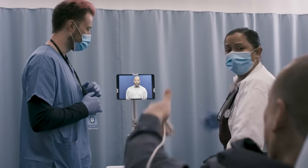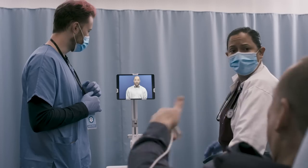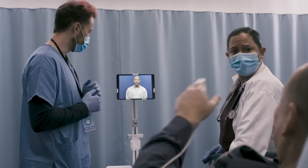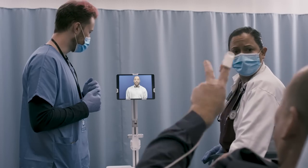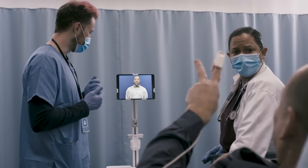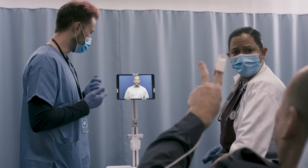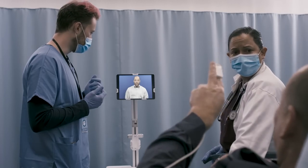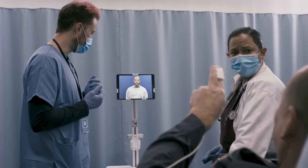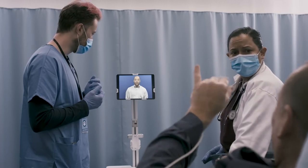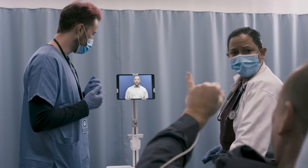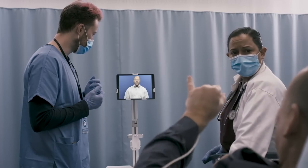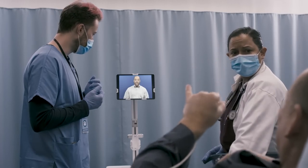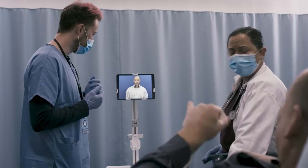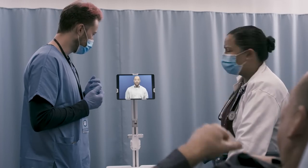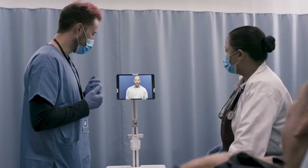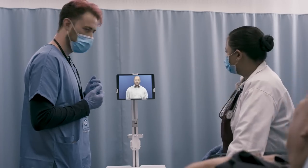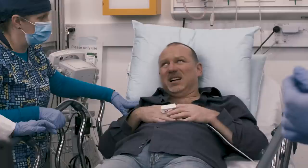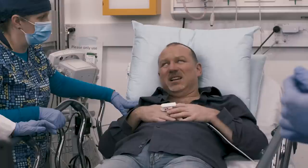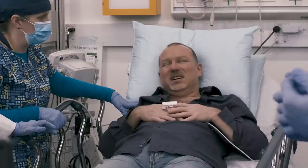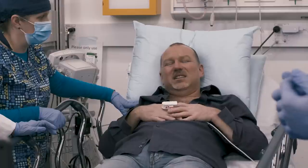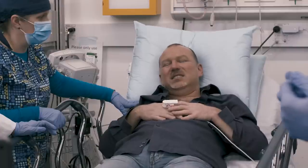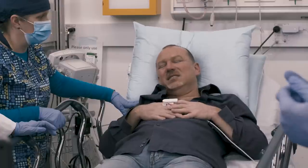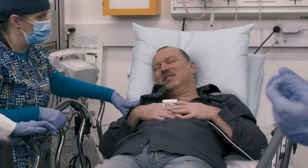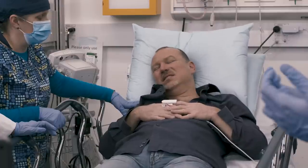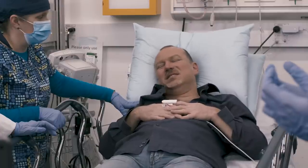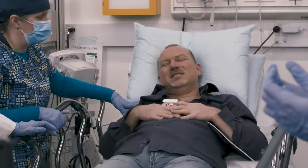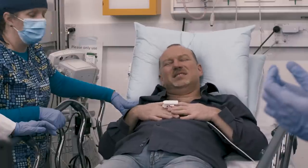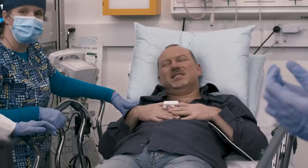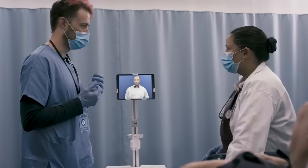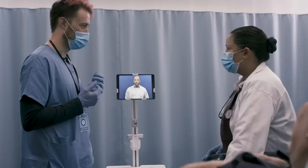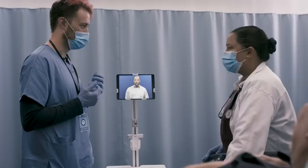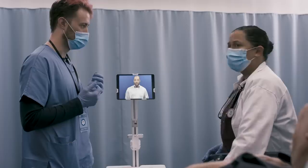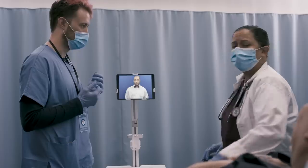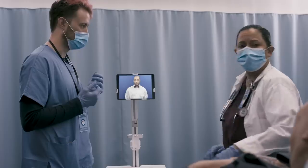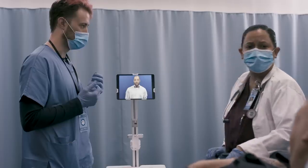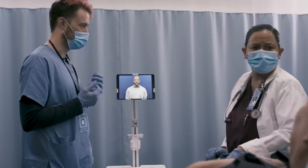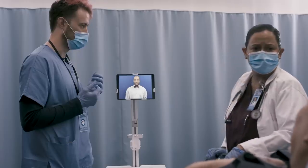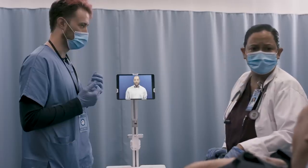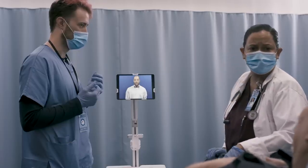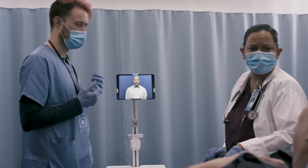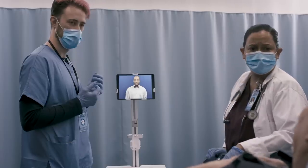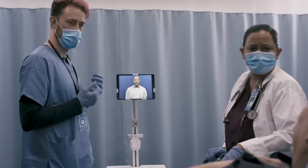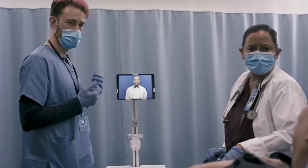I want an interpreter in person - not a Video Remote Interpreter!”